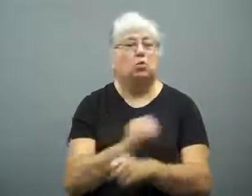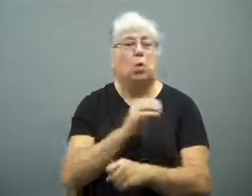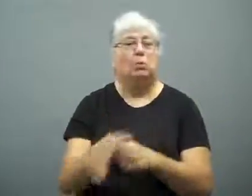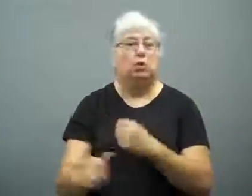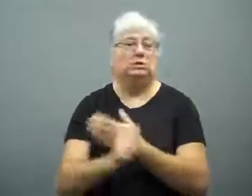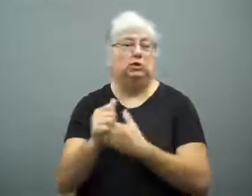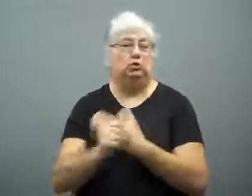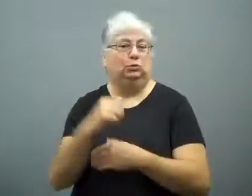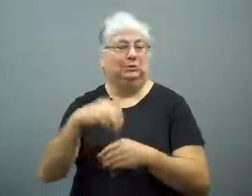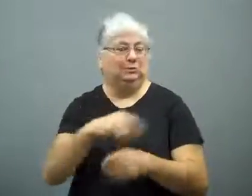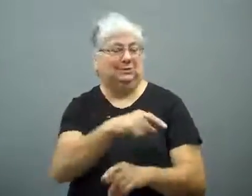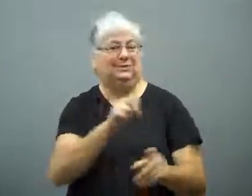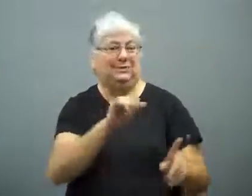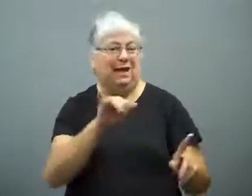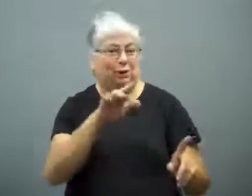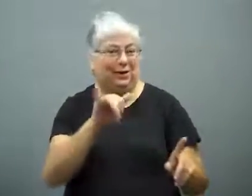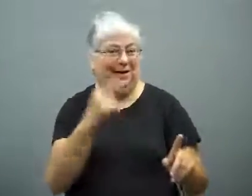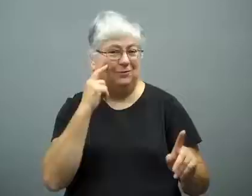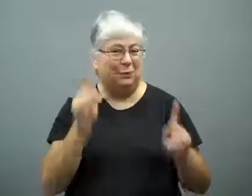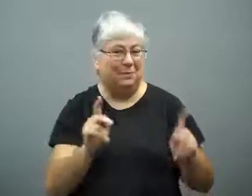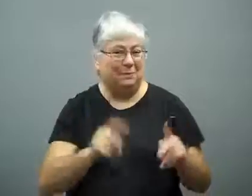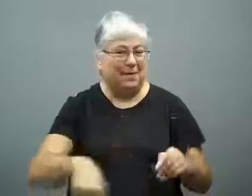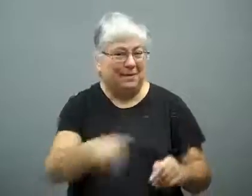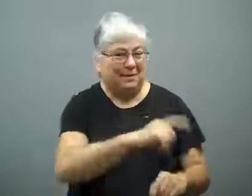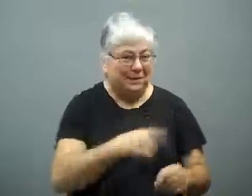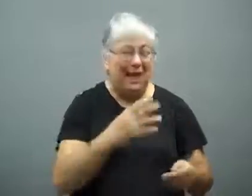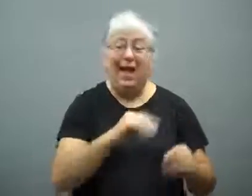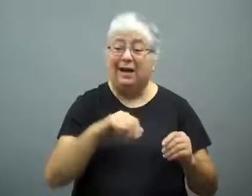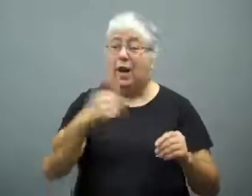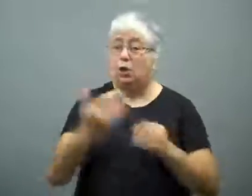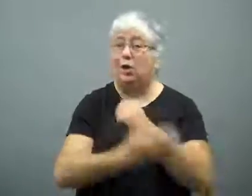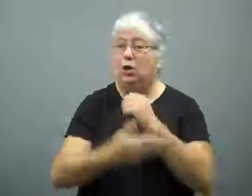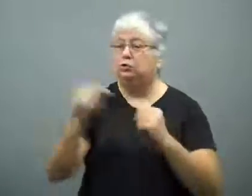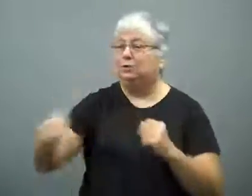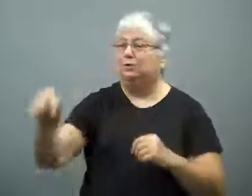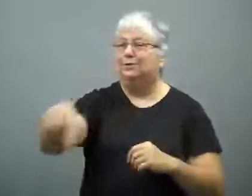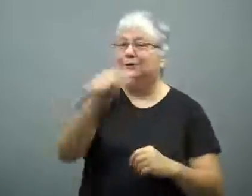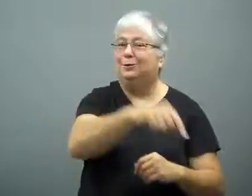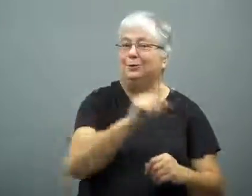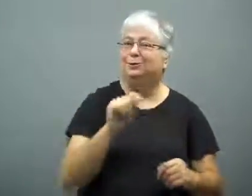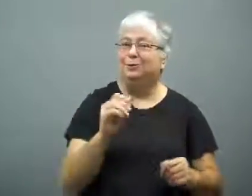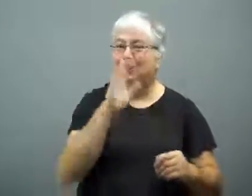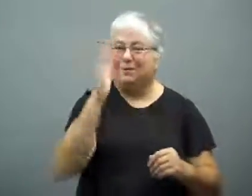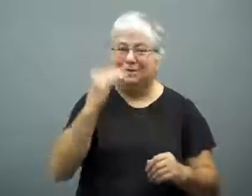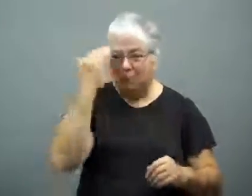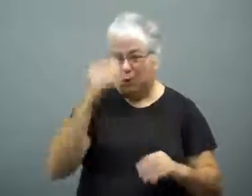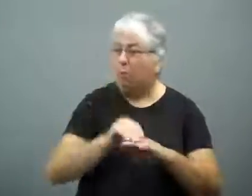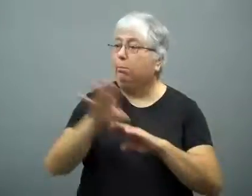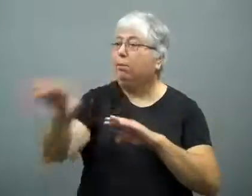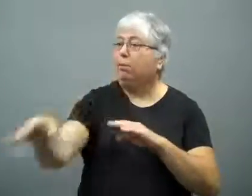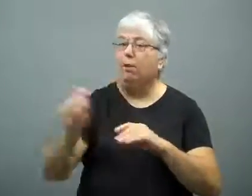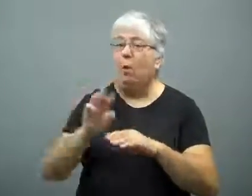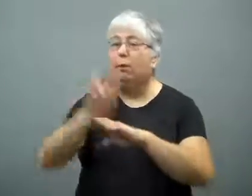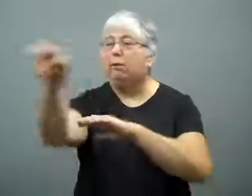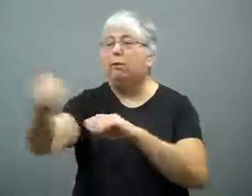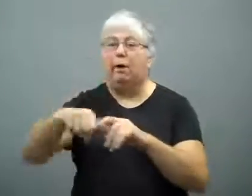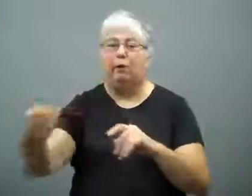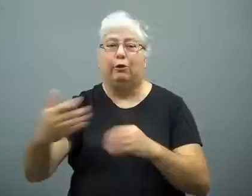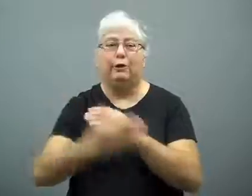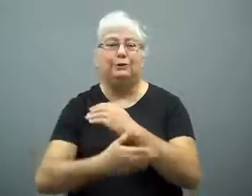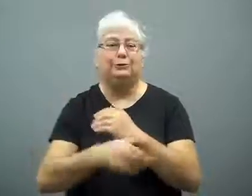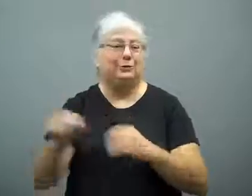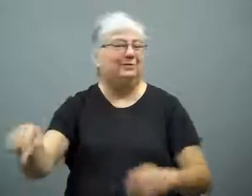it will reduce the threat to the Syrian people and to nearby countries.